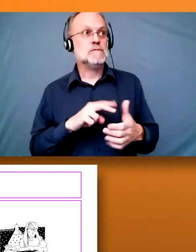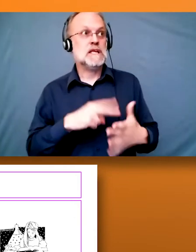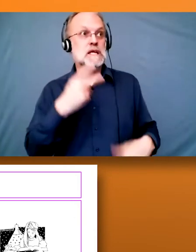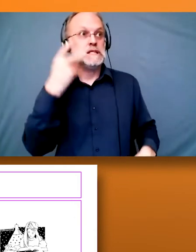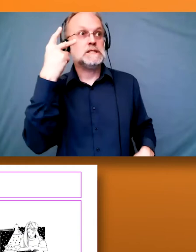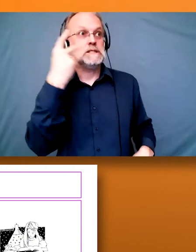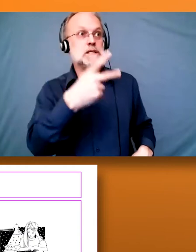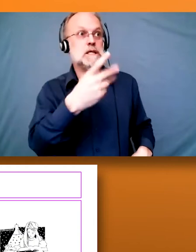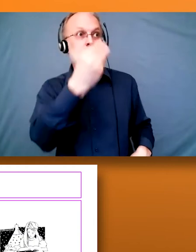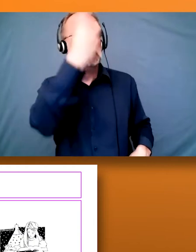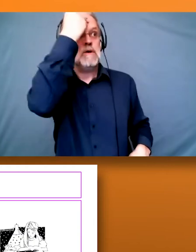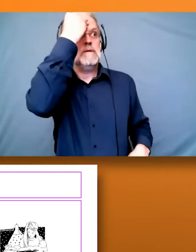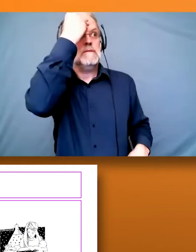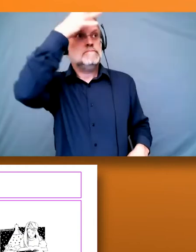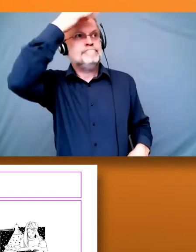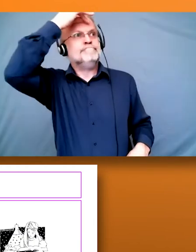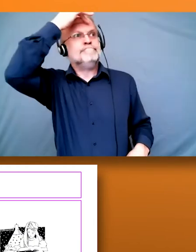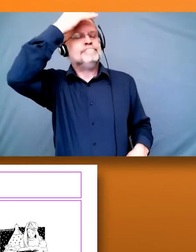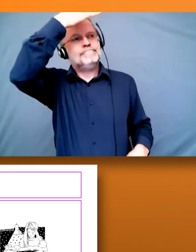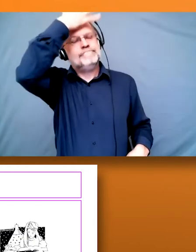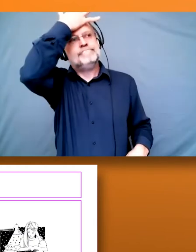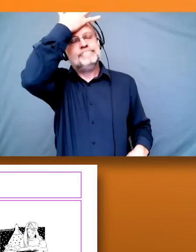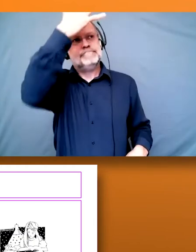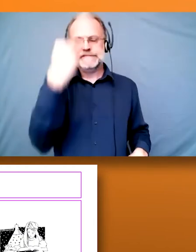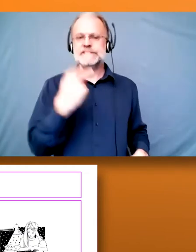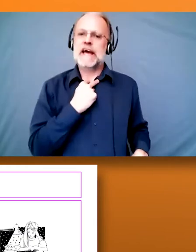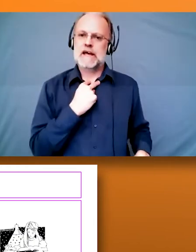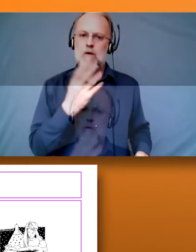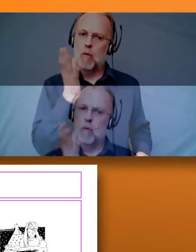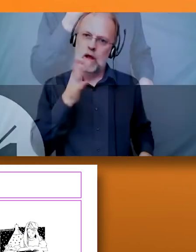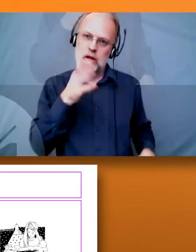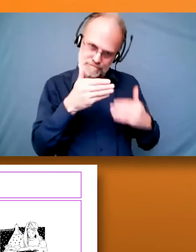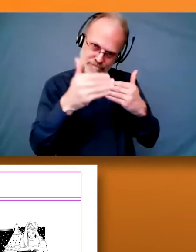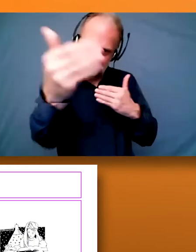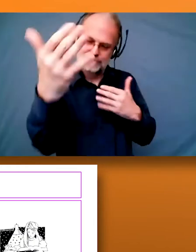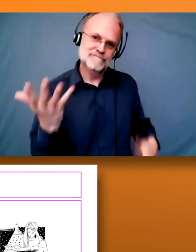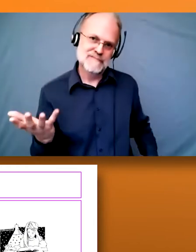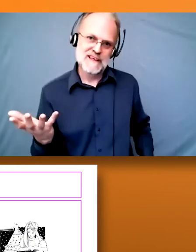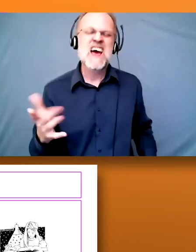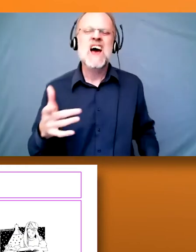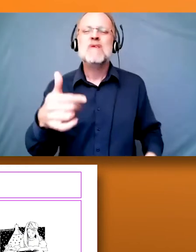whatever that first meaning is that goes in, that's the one that they will rely on over and over and over again.